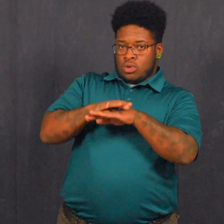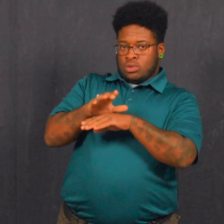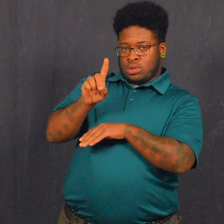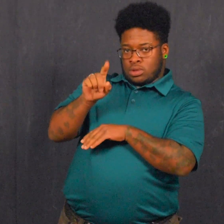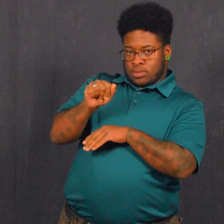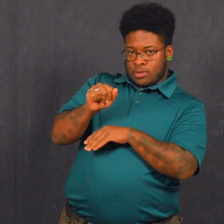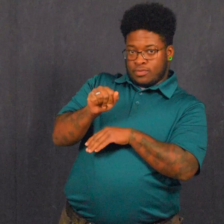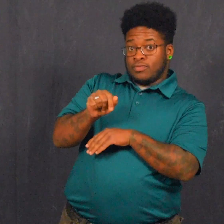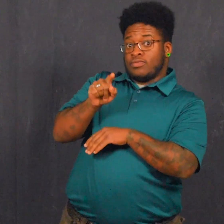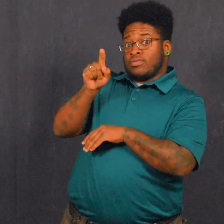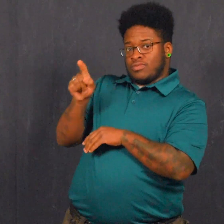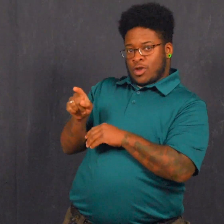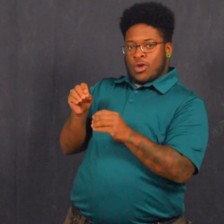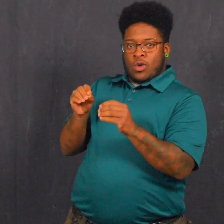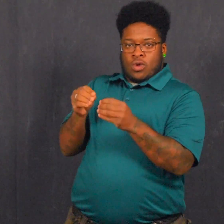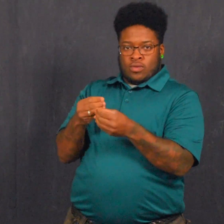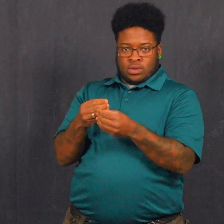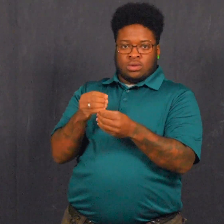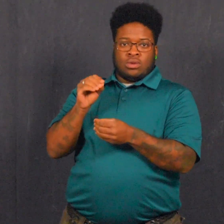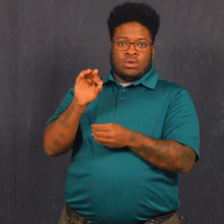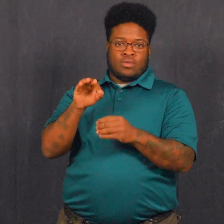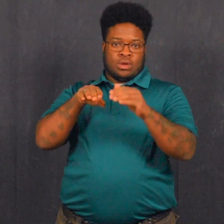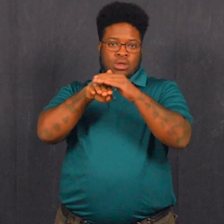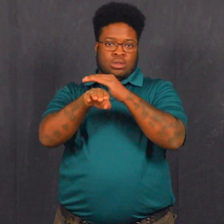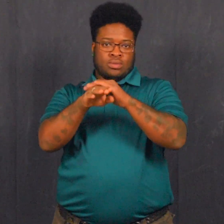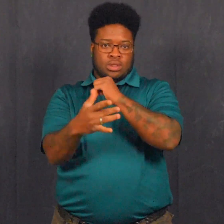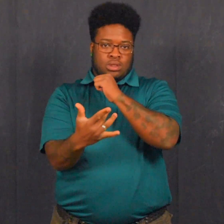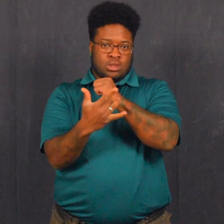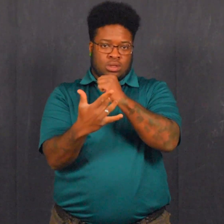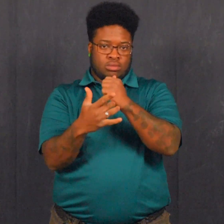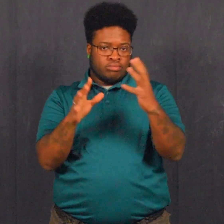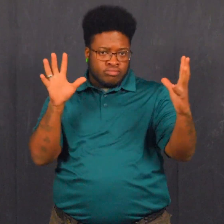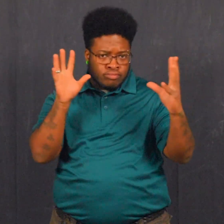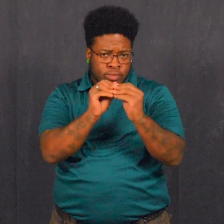on Disabilities and the Office of Accessible Technology to meet